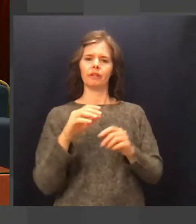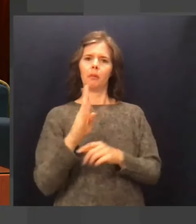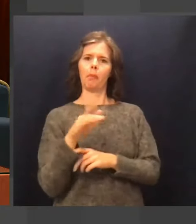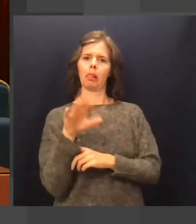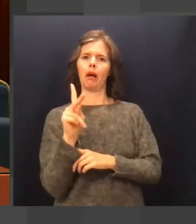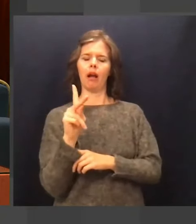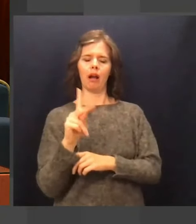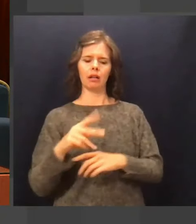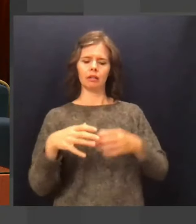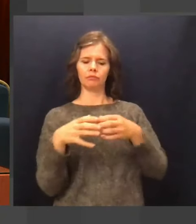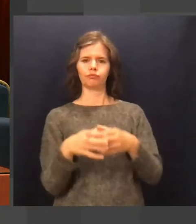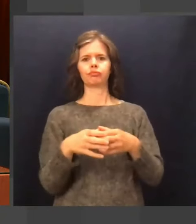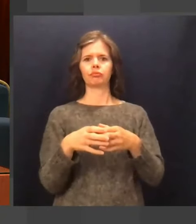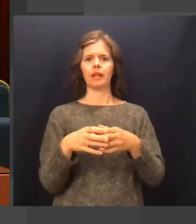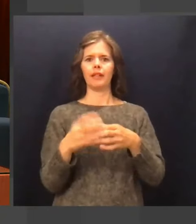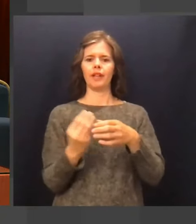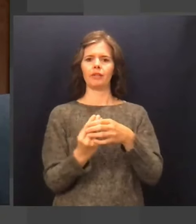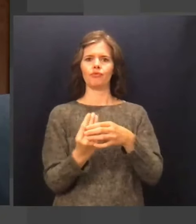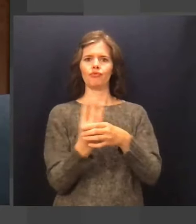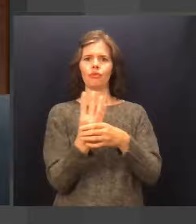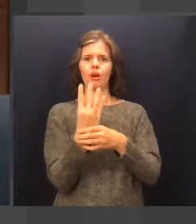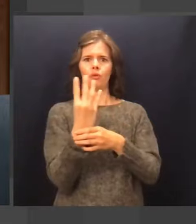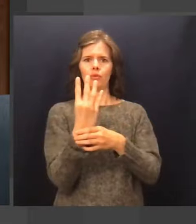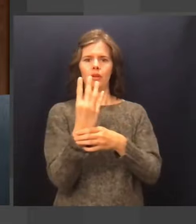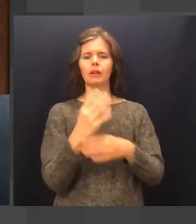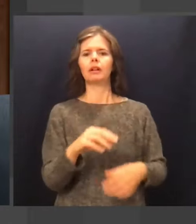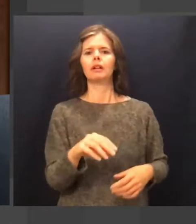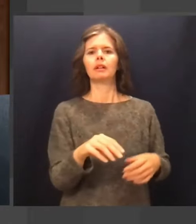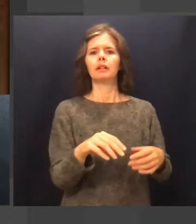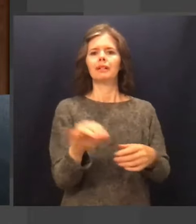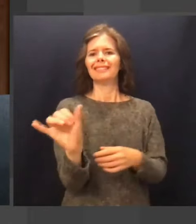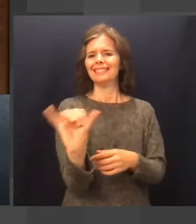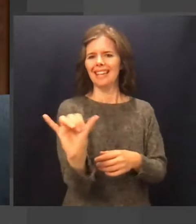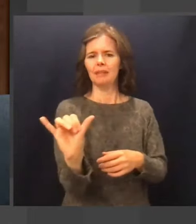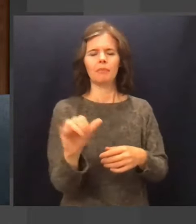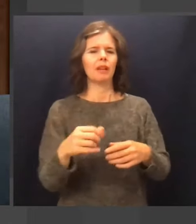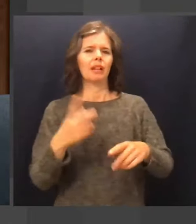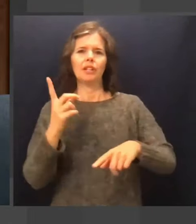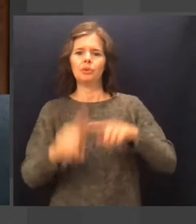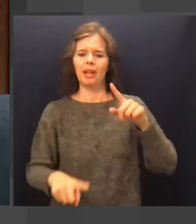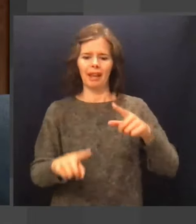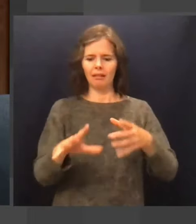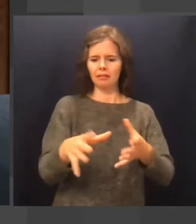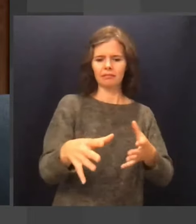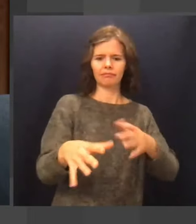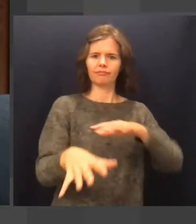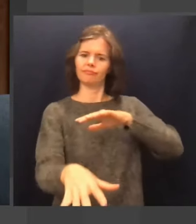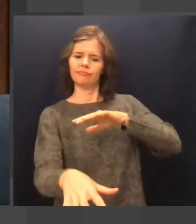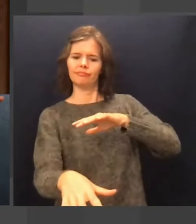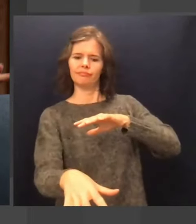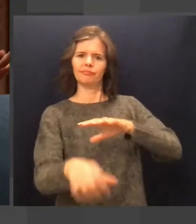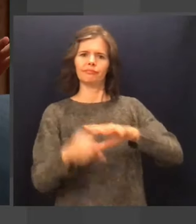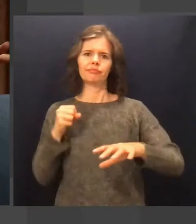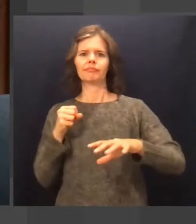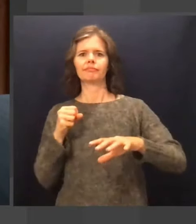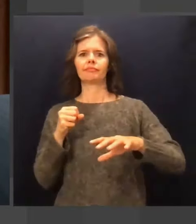AND THAT BLOCK IS UNOBTAINABLE.